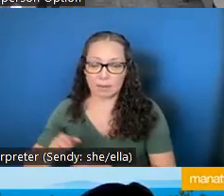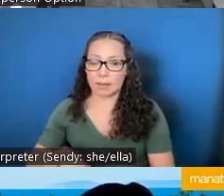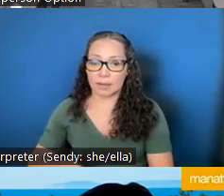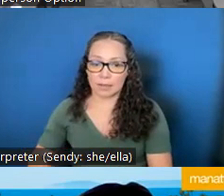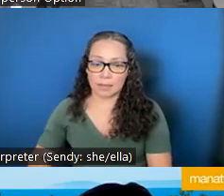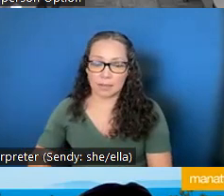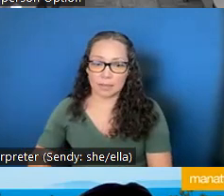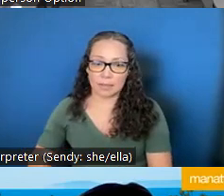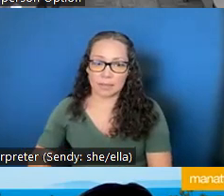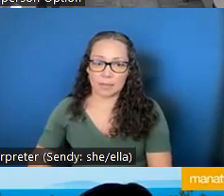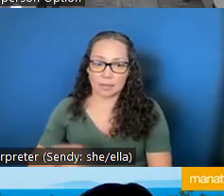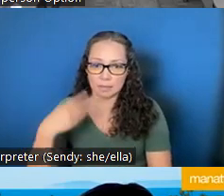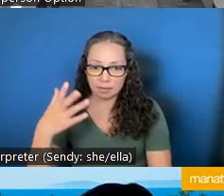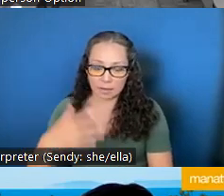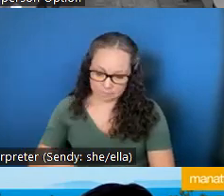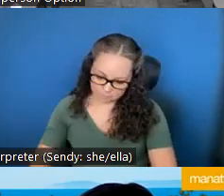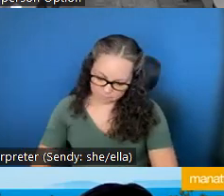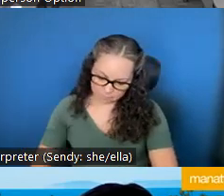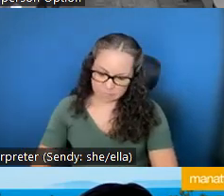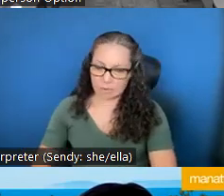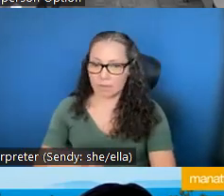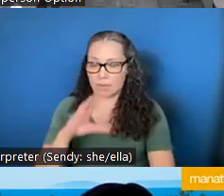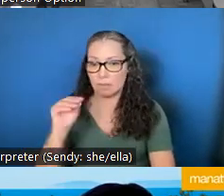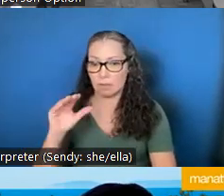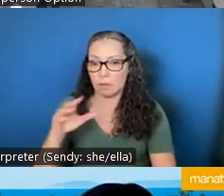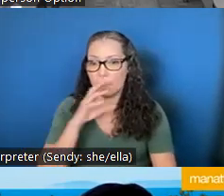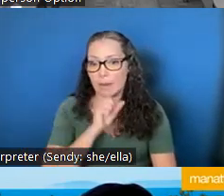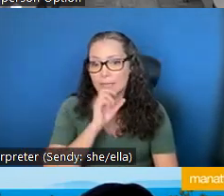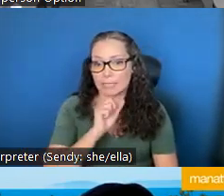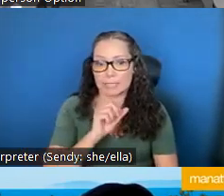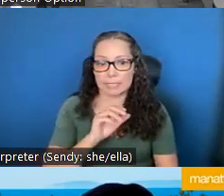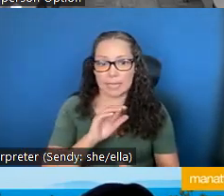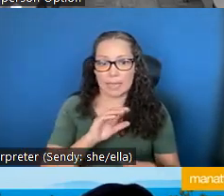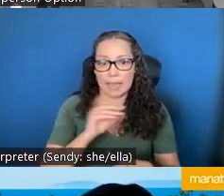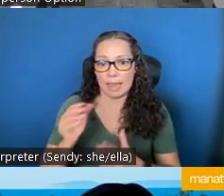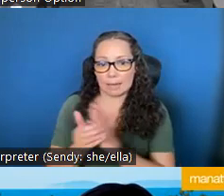those navigation access services to all ages and abilities um I think earlier when I was speaking